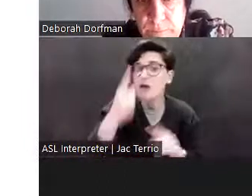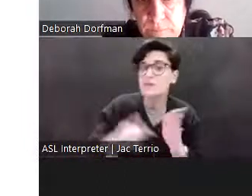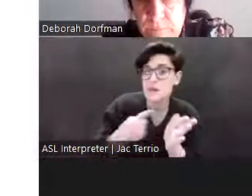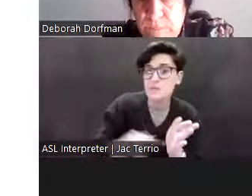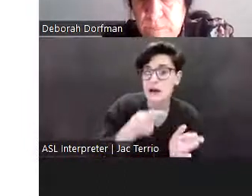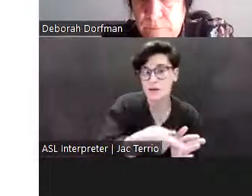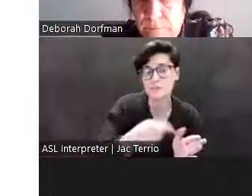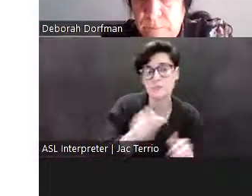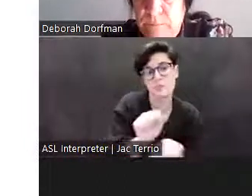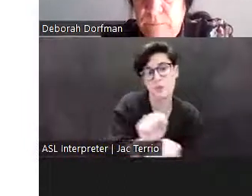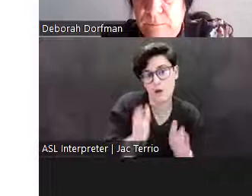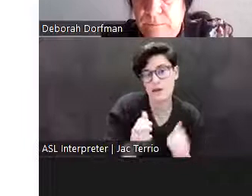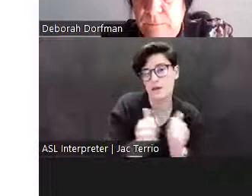and that's what a reasonable accommodation is. so.